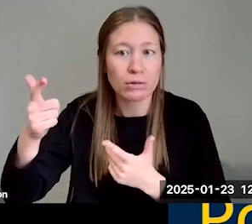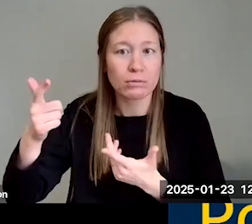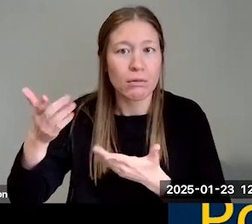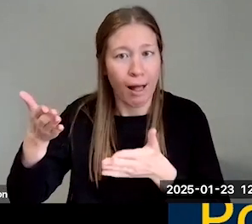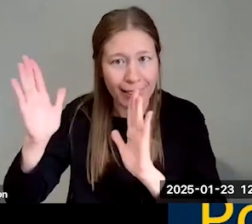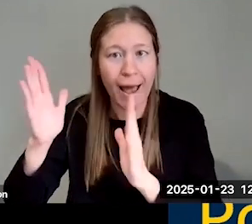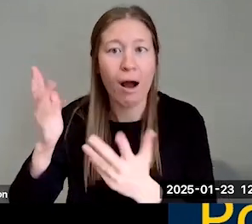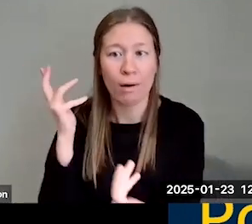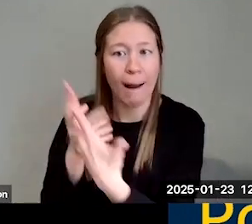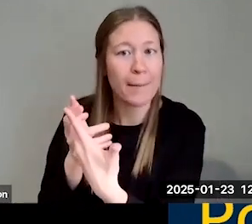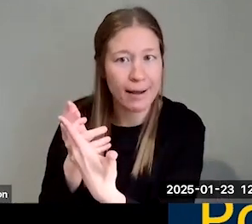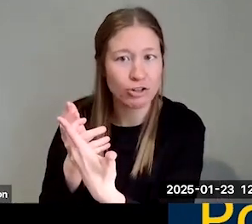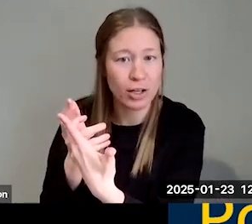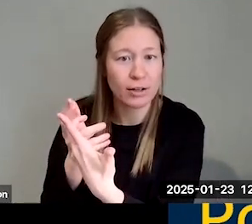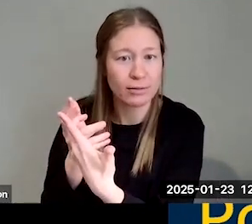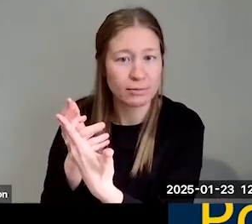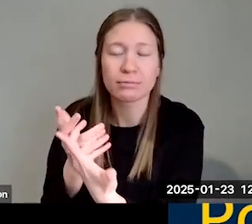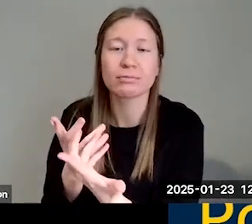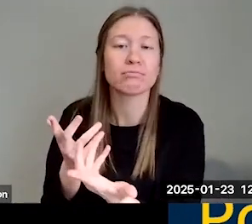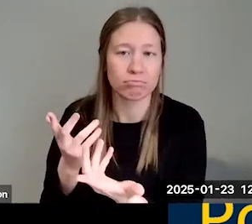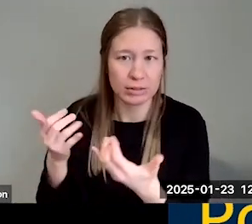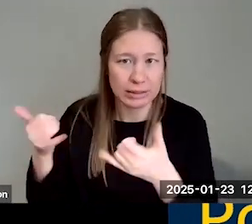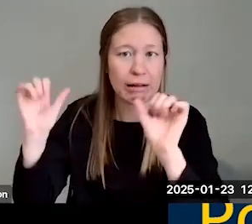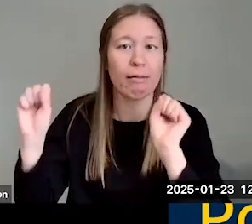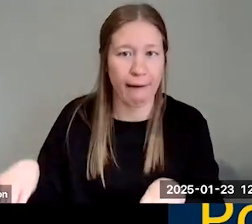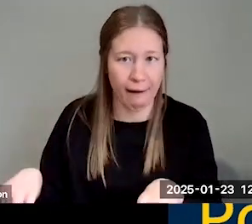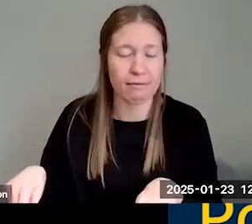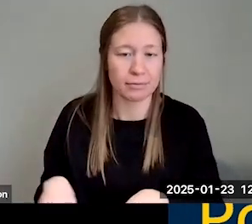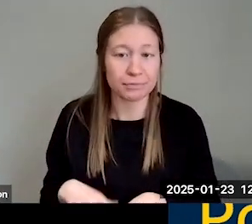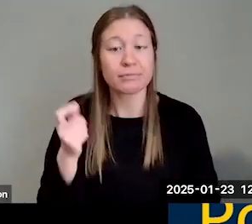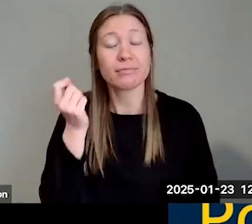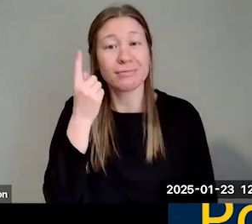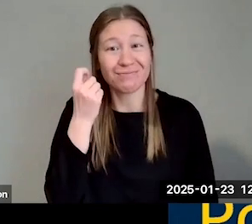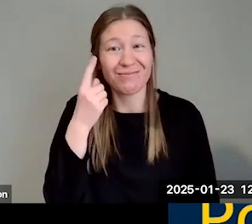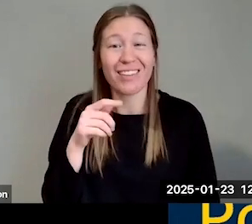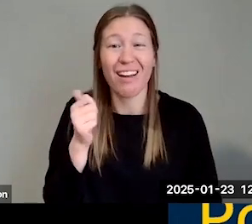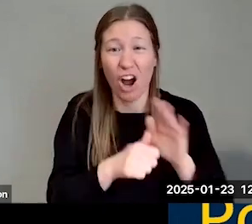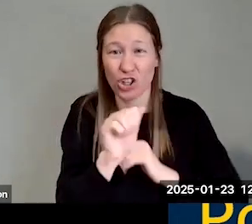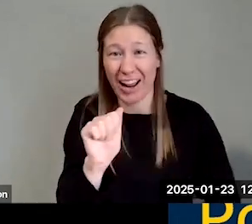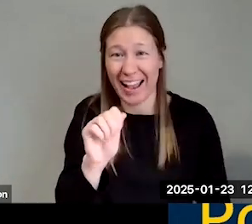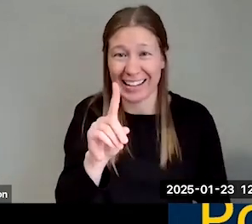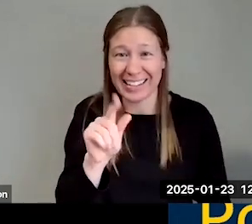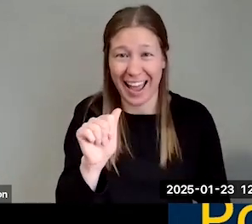It is important to note, however, that accommodations under the ADA are not retroactive.